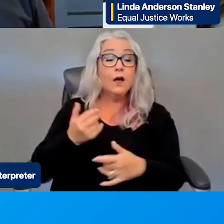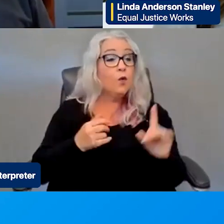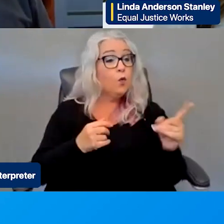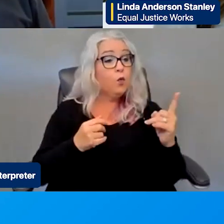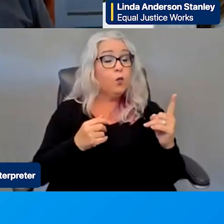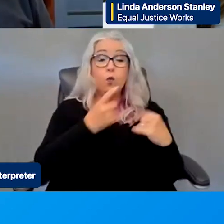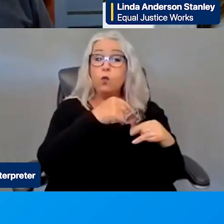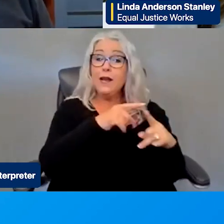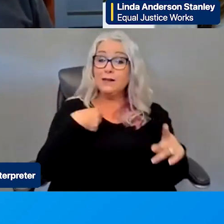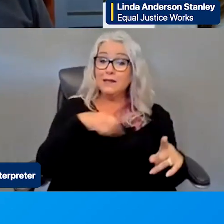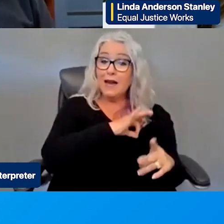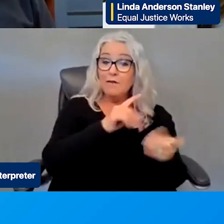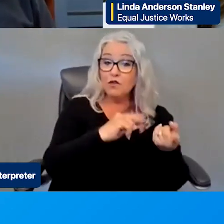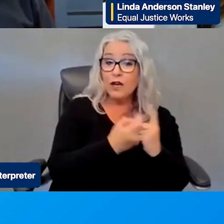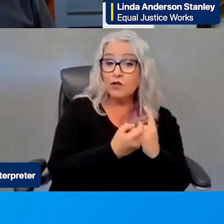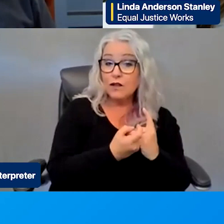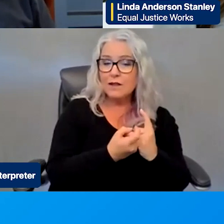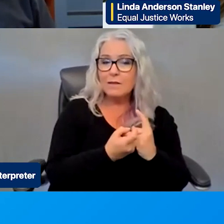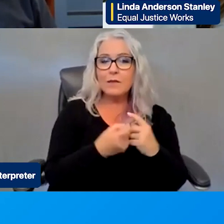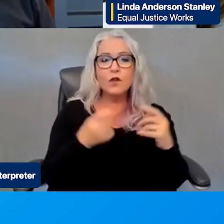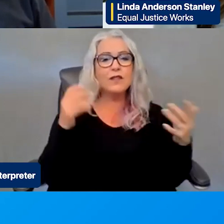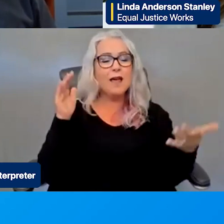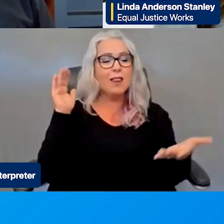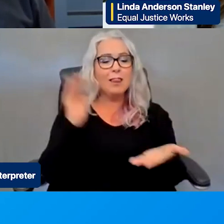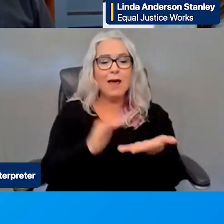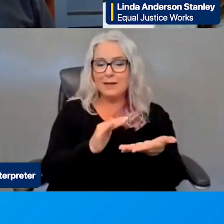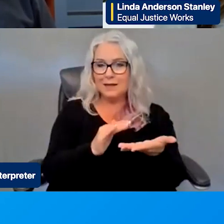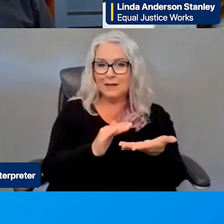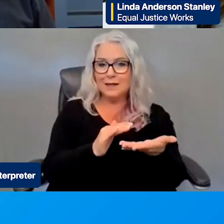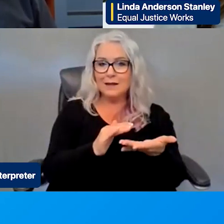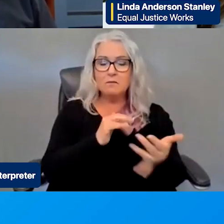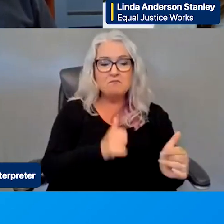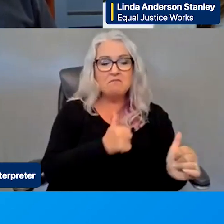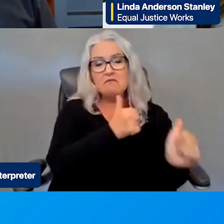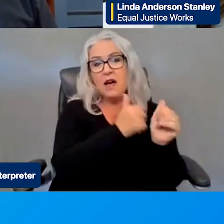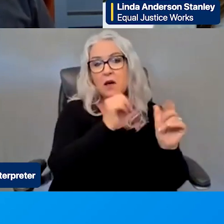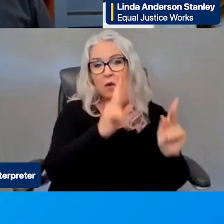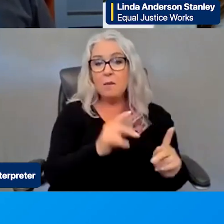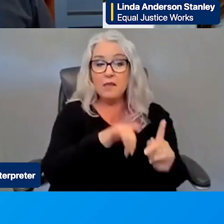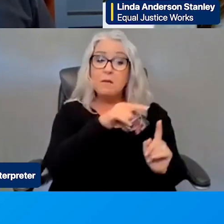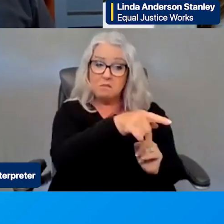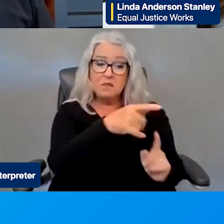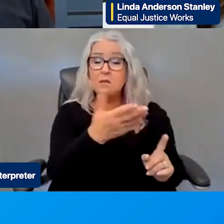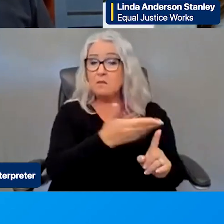once things changed there is a lack of accountability for the entity that promised to do these things. And there is also, this is